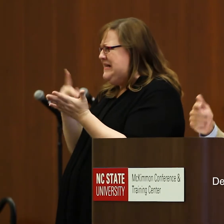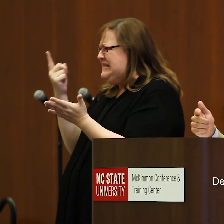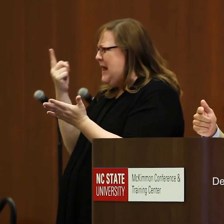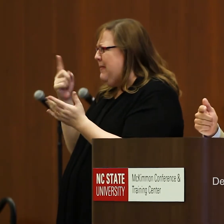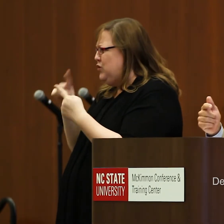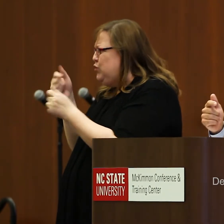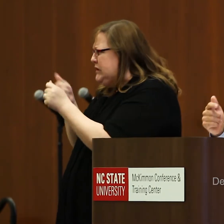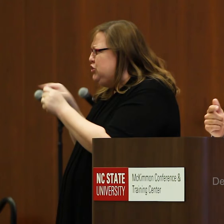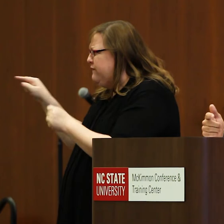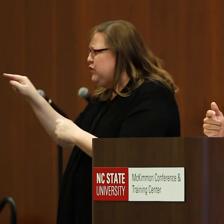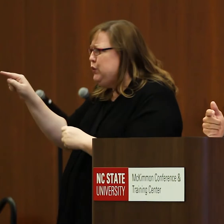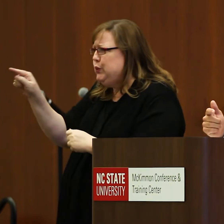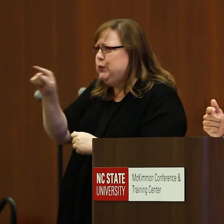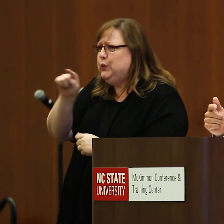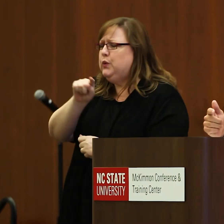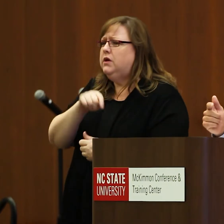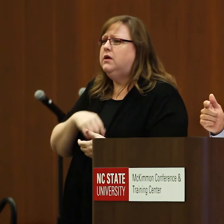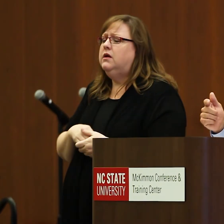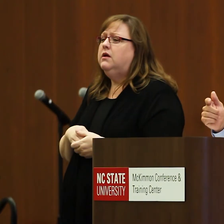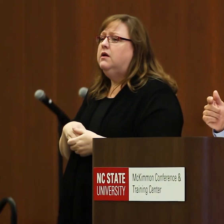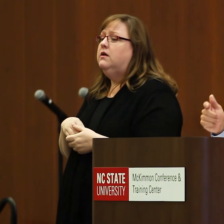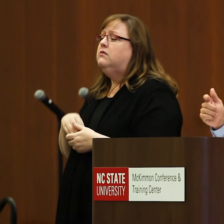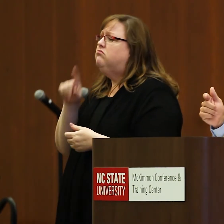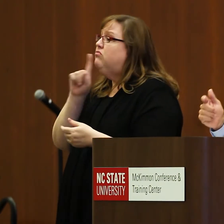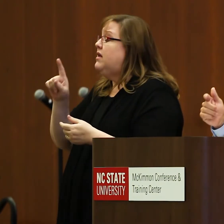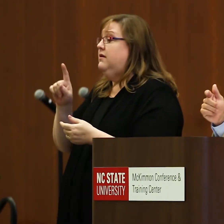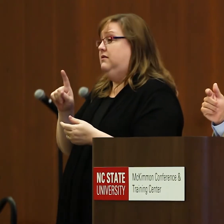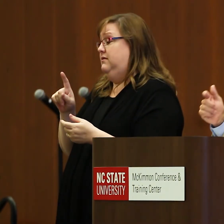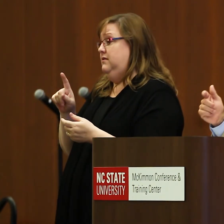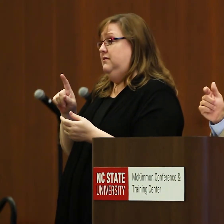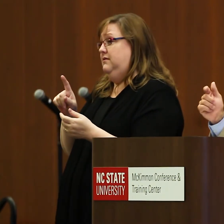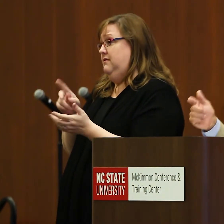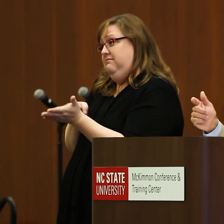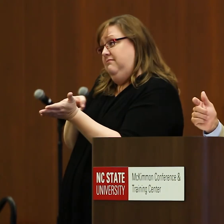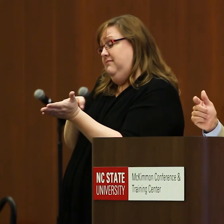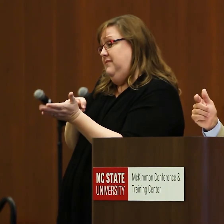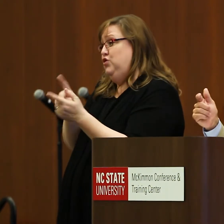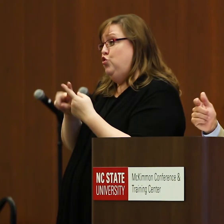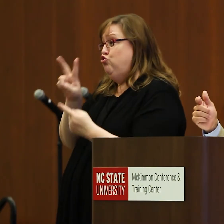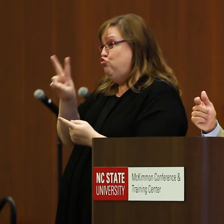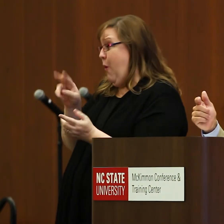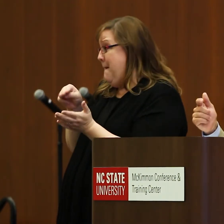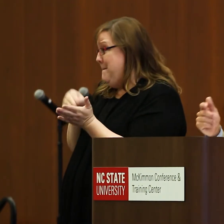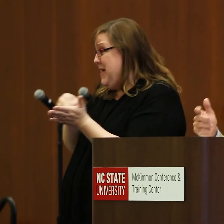room. But frankly, to two million citizens of North Carolina, it makes a huge